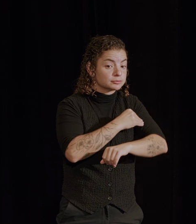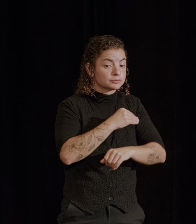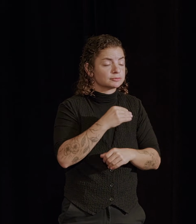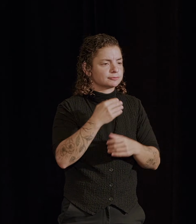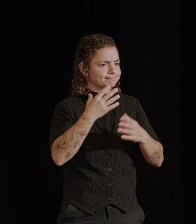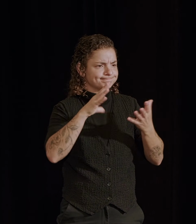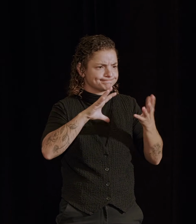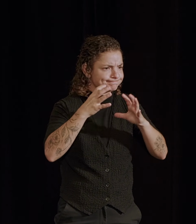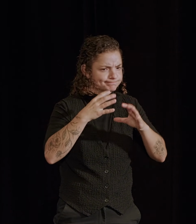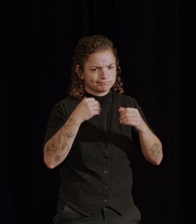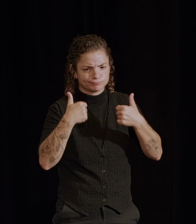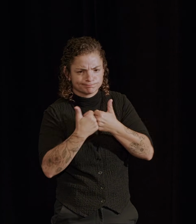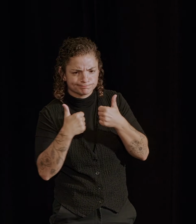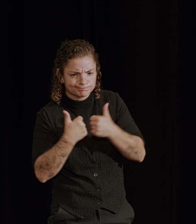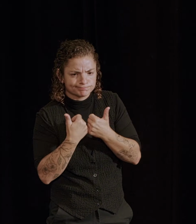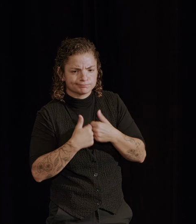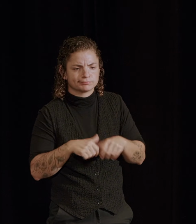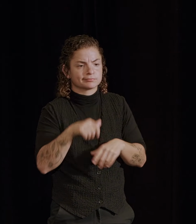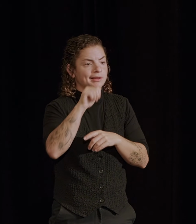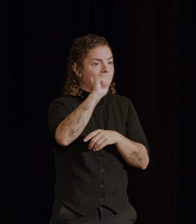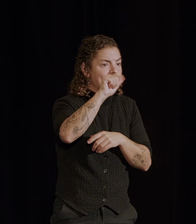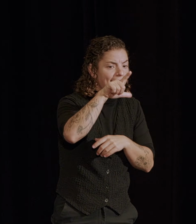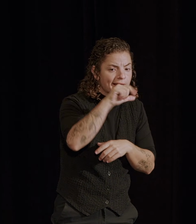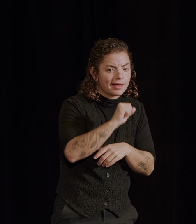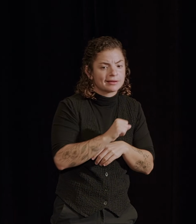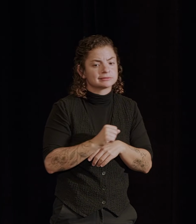This collaboration enables us to not only test and learn,